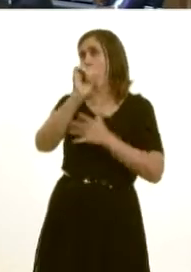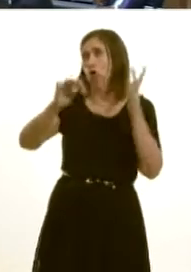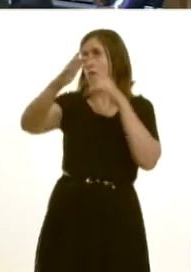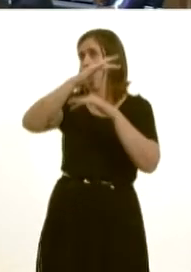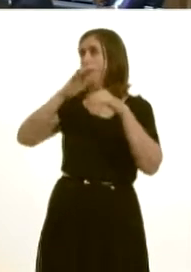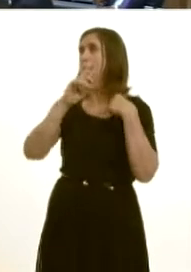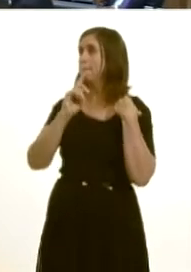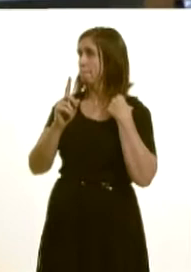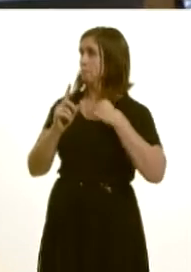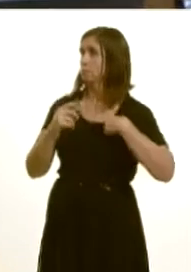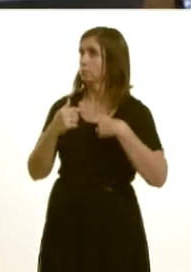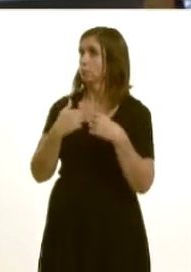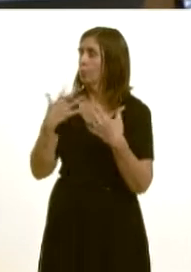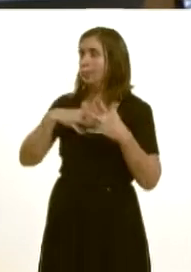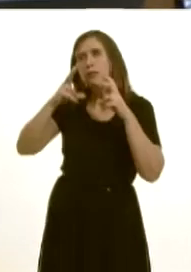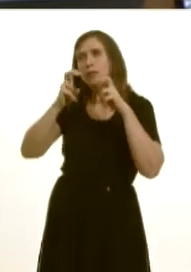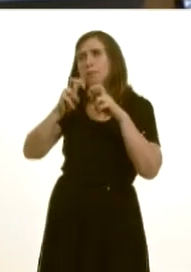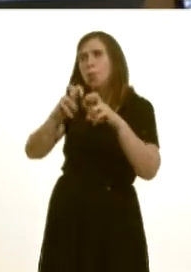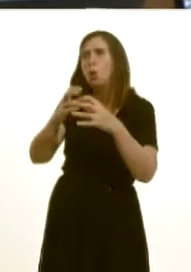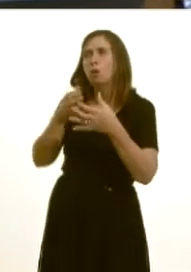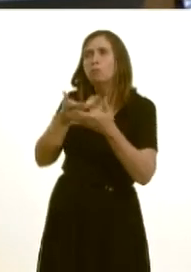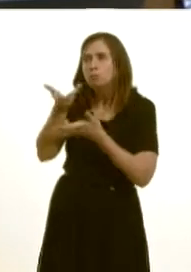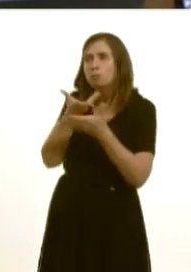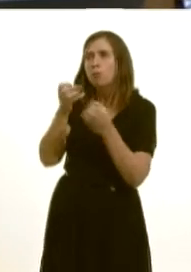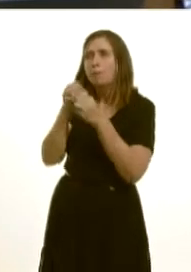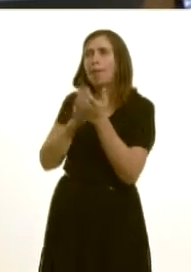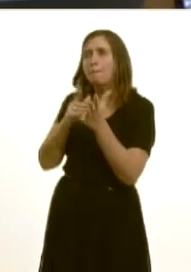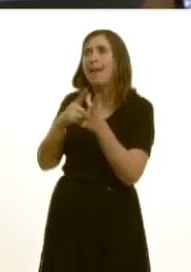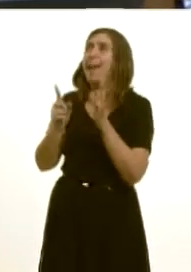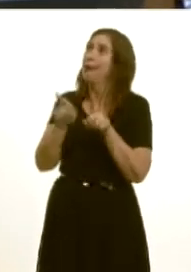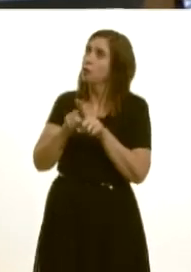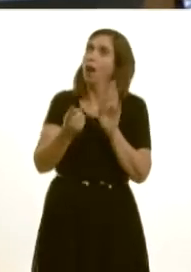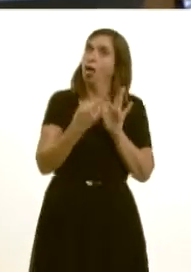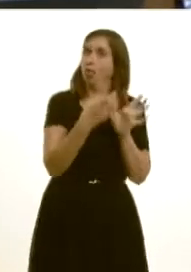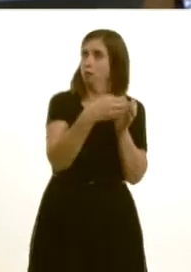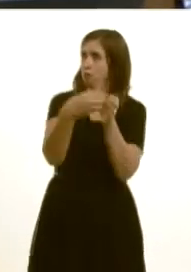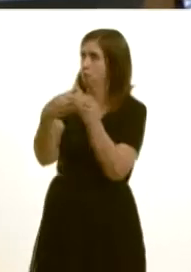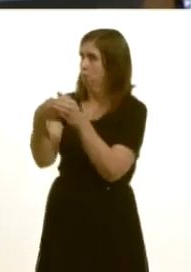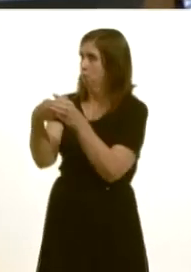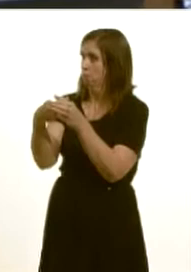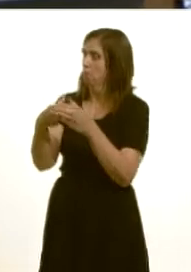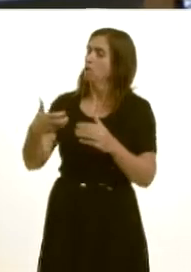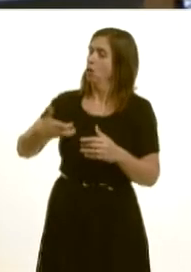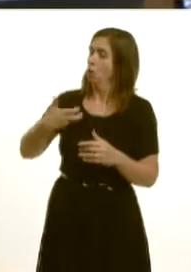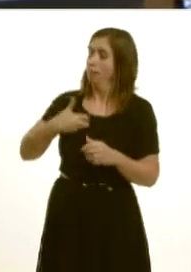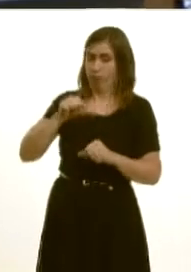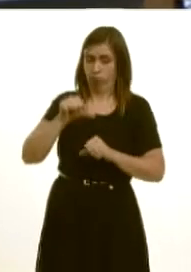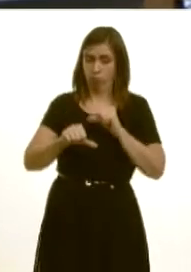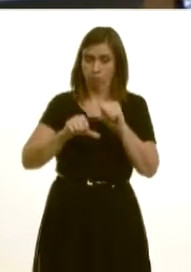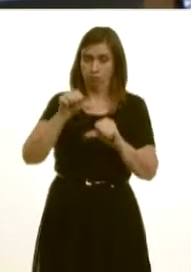seek to resolve, that is something that we want to explore with the BMA and others. Bear in mind, of course, that with the complaints process, there has been a recent independent